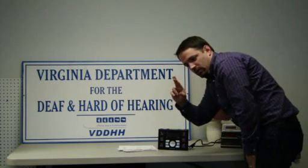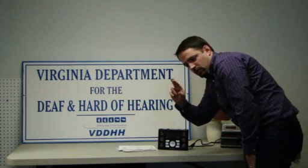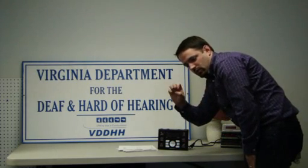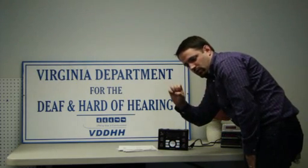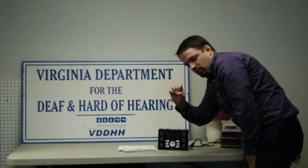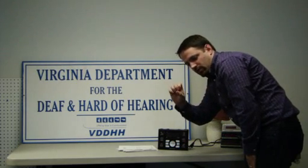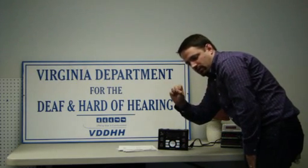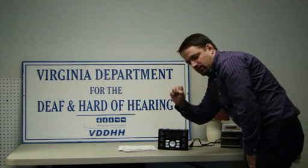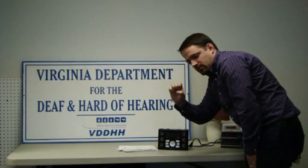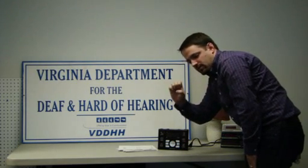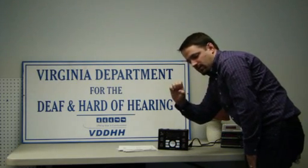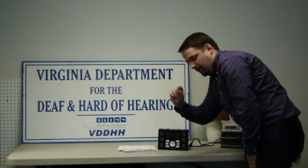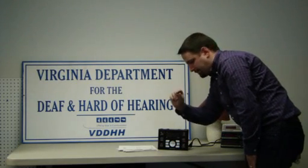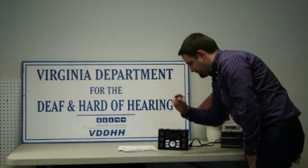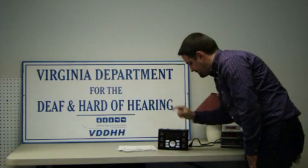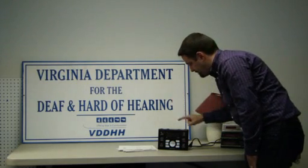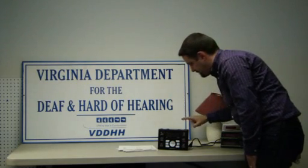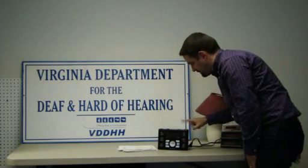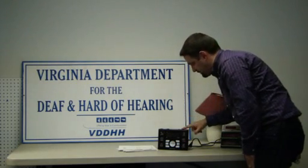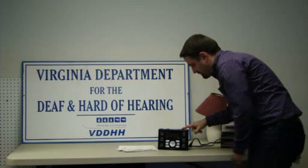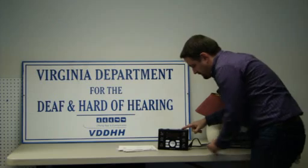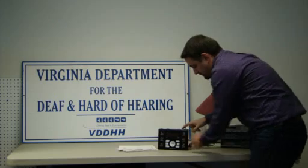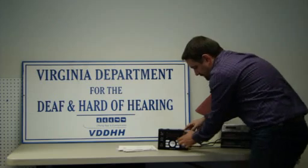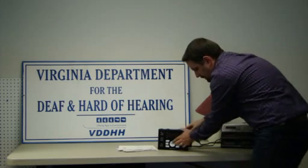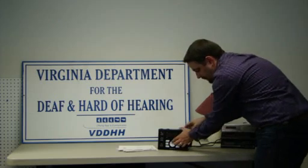'reset' buttons. press and hold